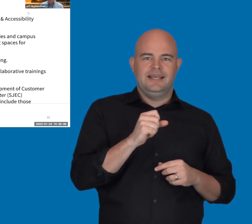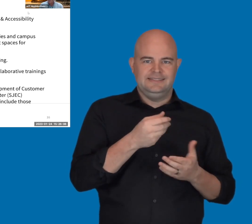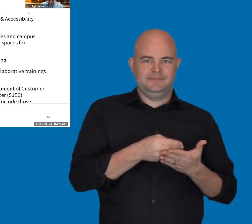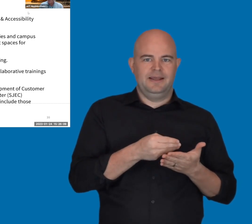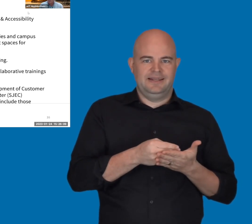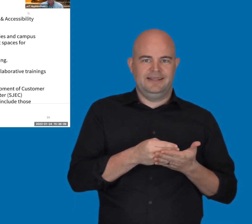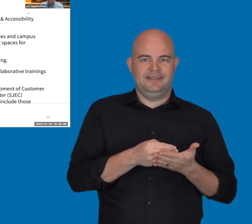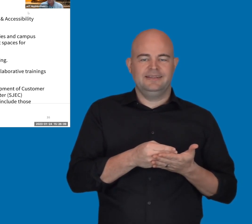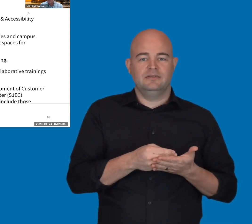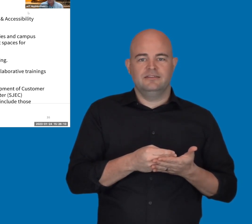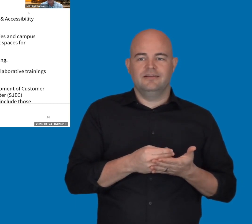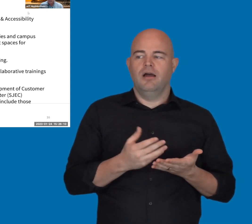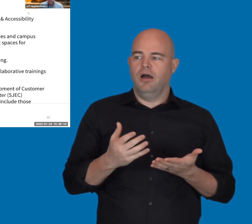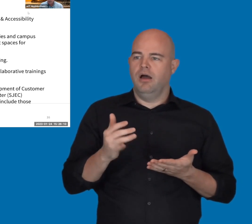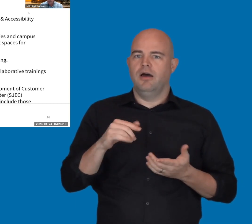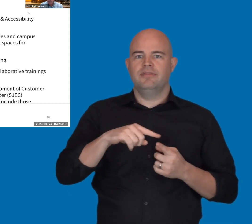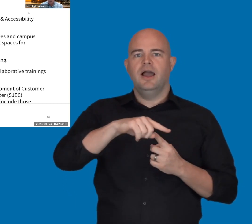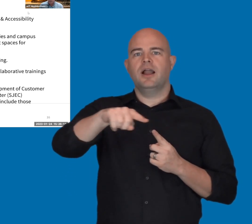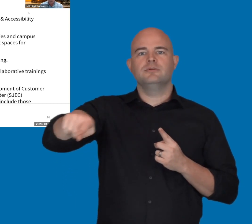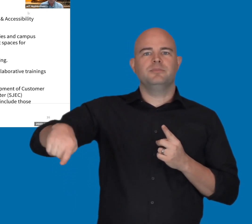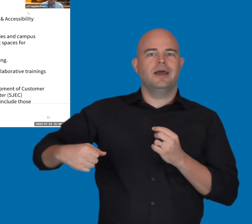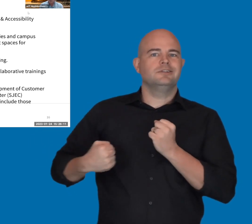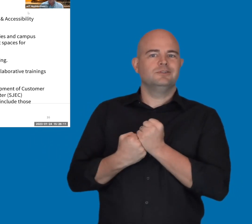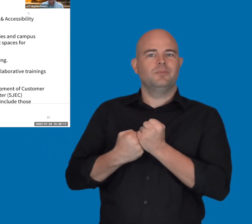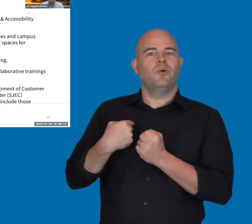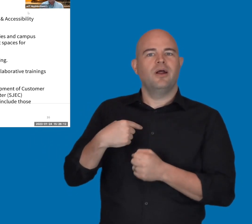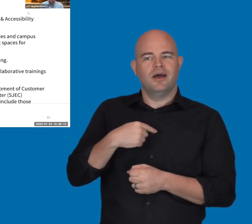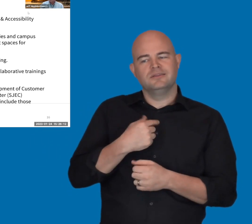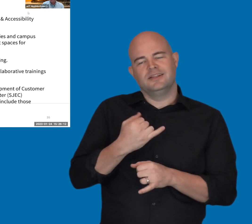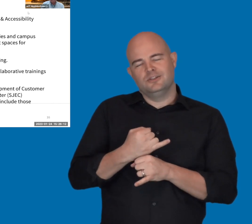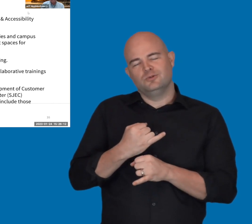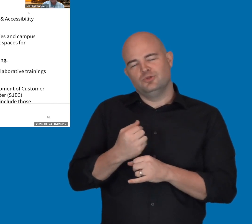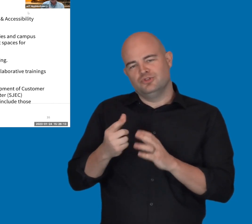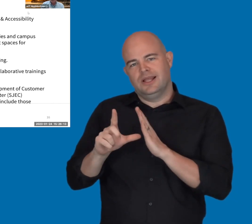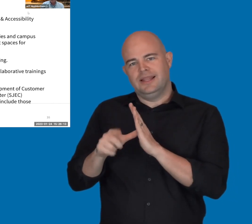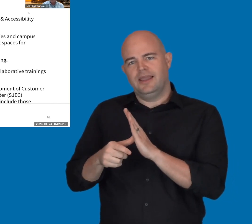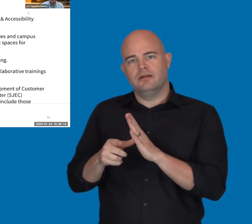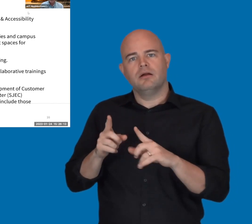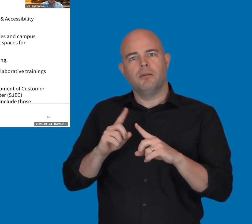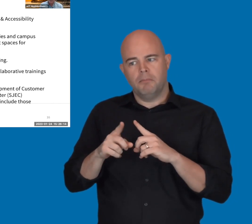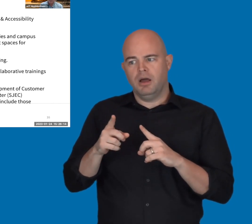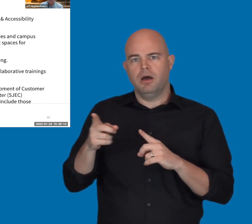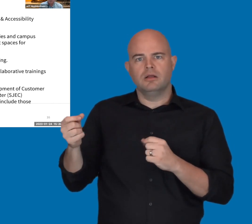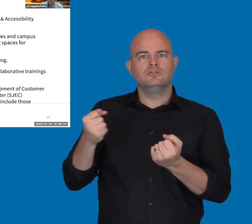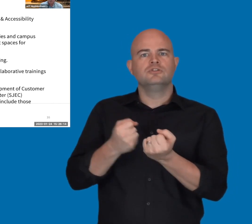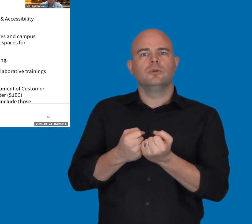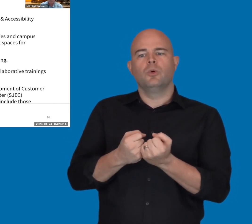or kind of IT department, they work closely with SAS but also independently.